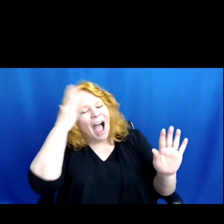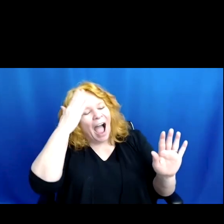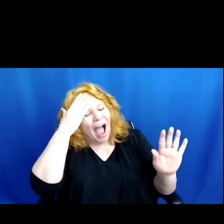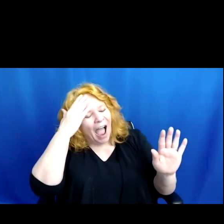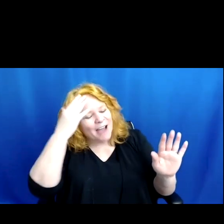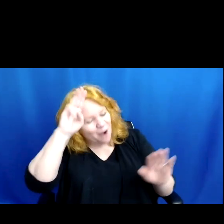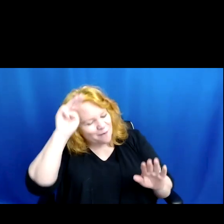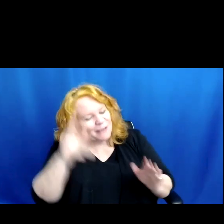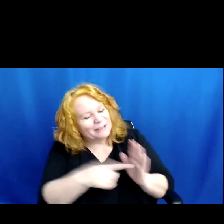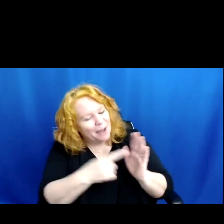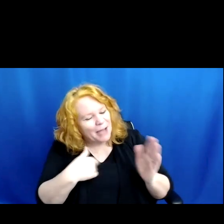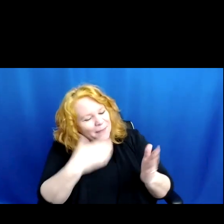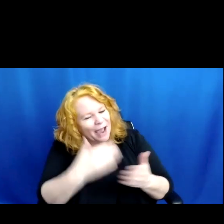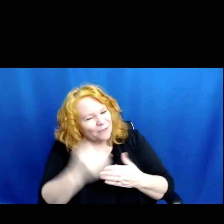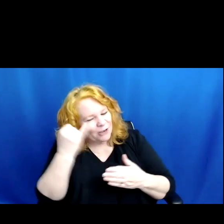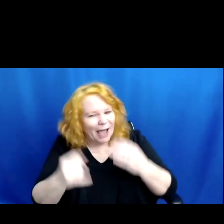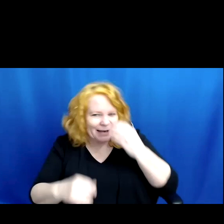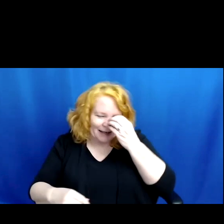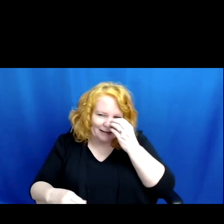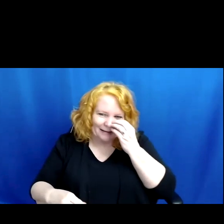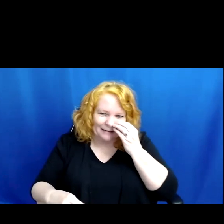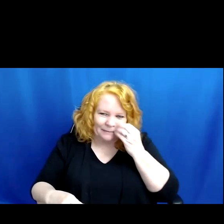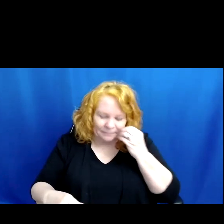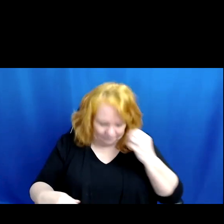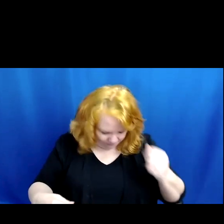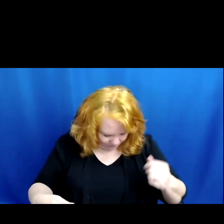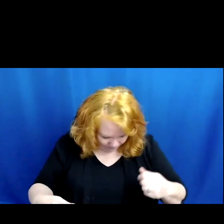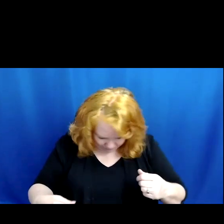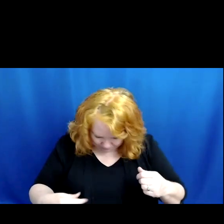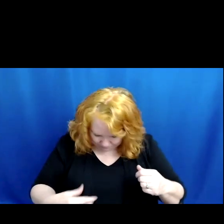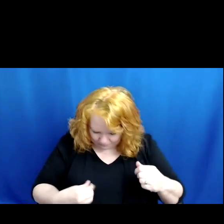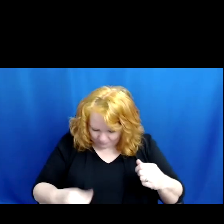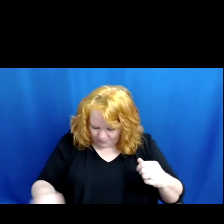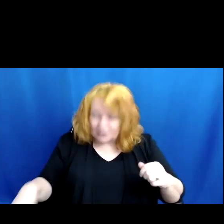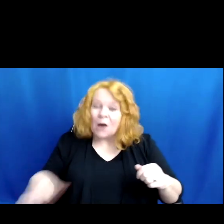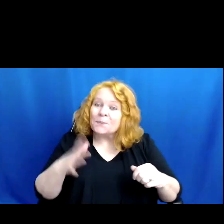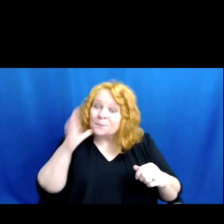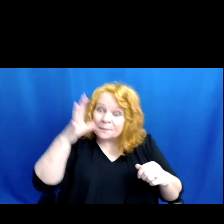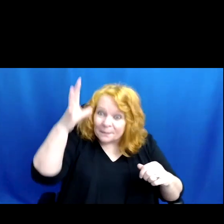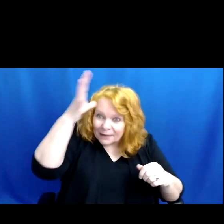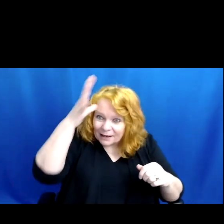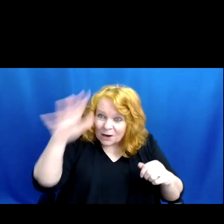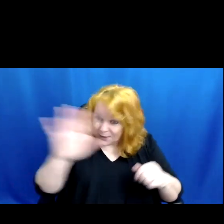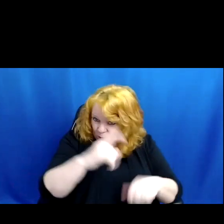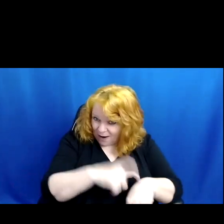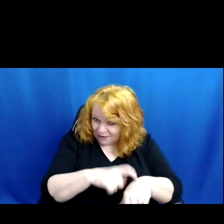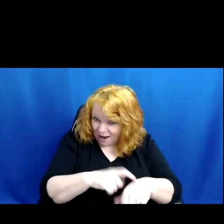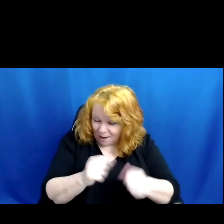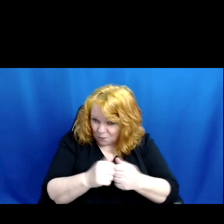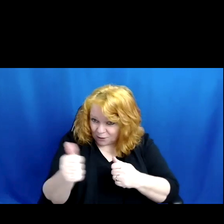So parents and grandparents and carers back to yourselves, I know that the deaf-blind